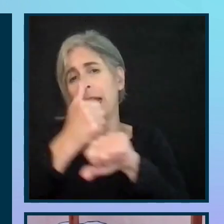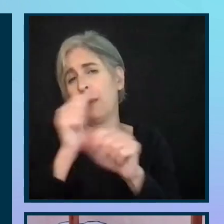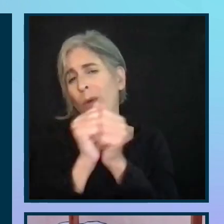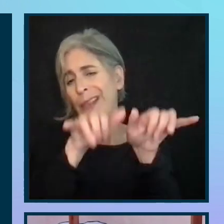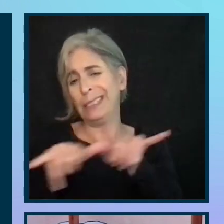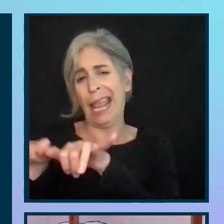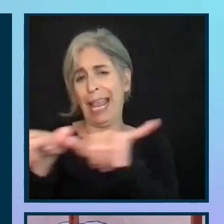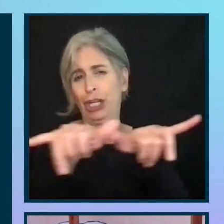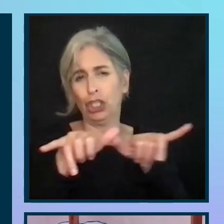and well maintained.